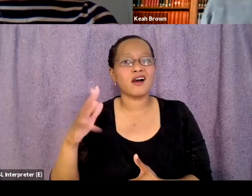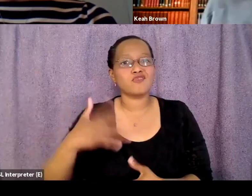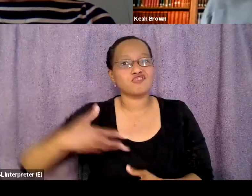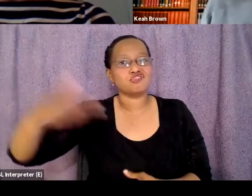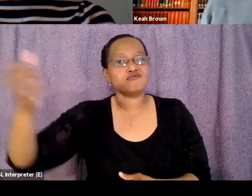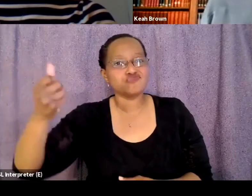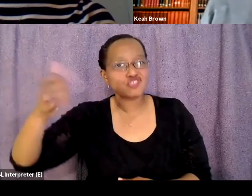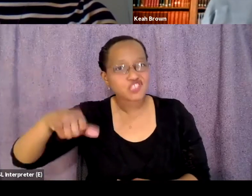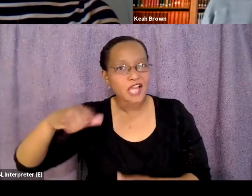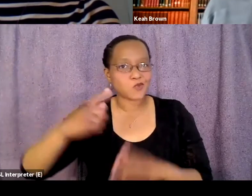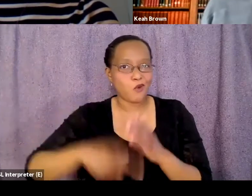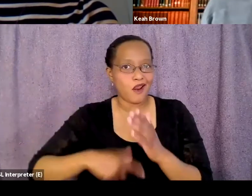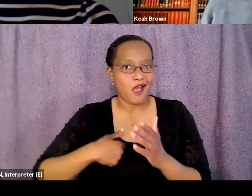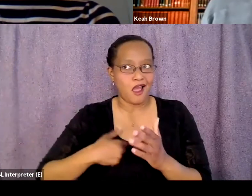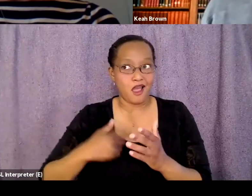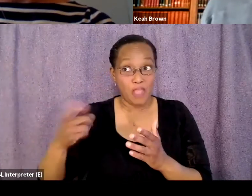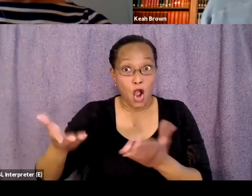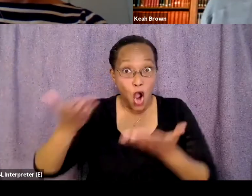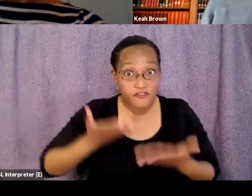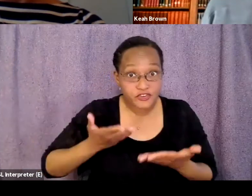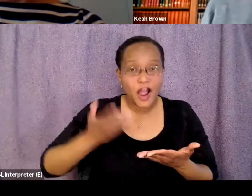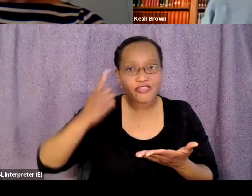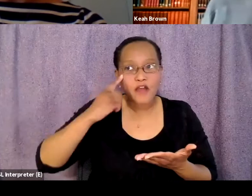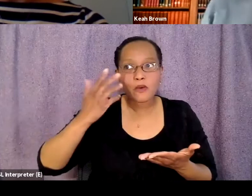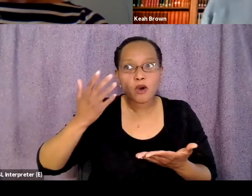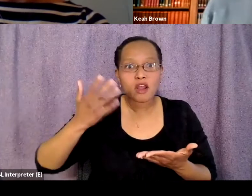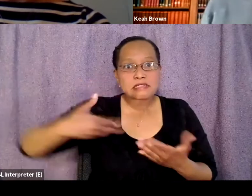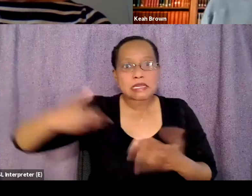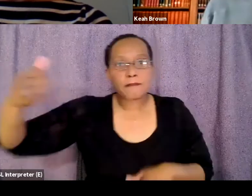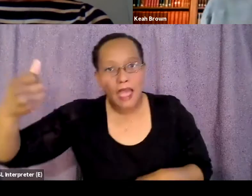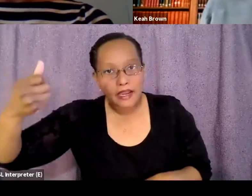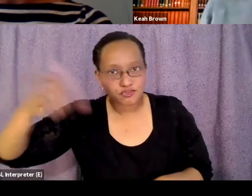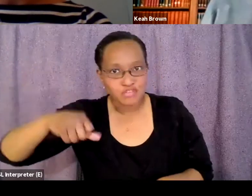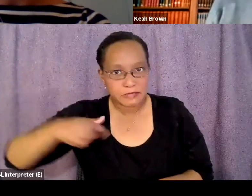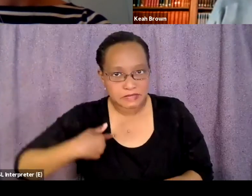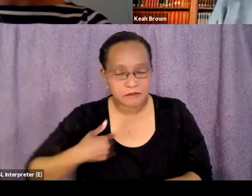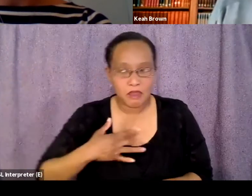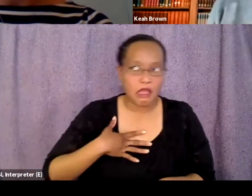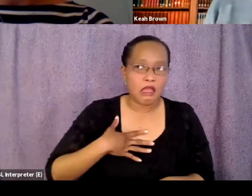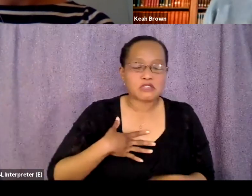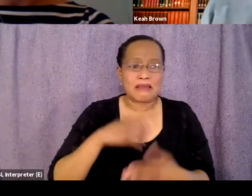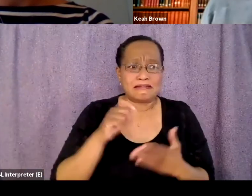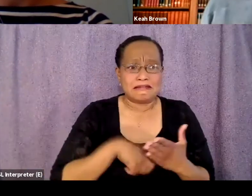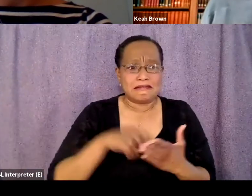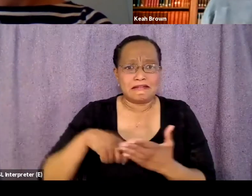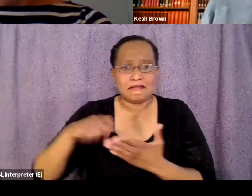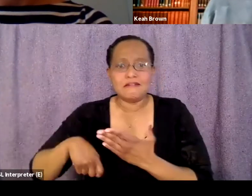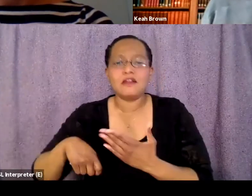didn't stop but as far as publishing goes it happened because I had an agent, who went